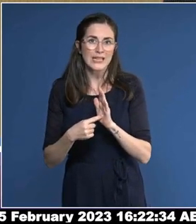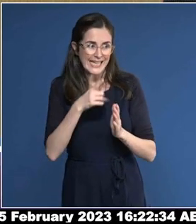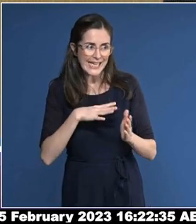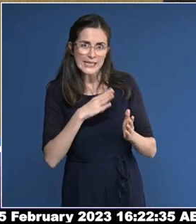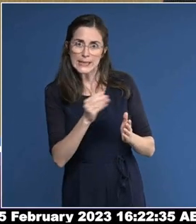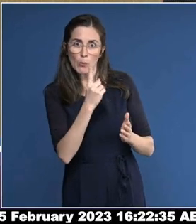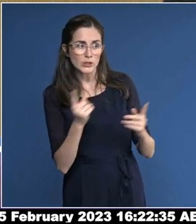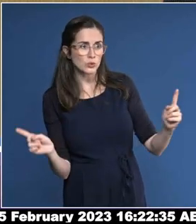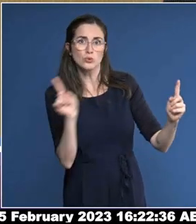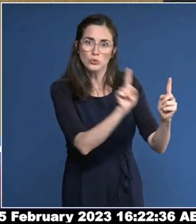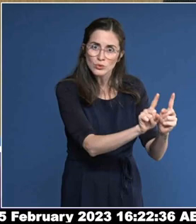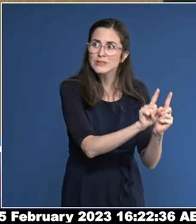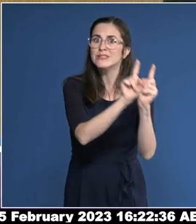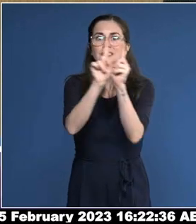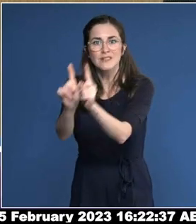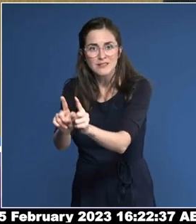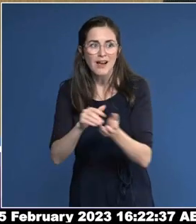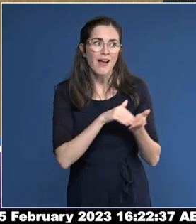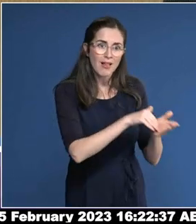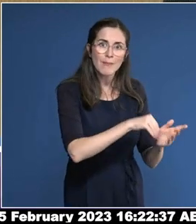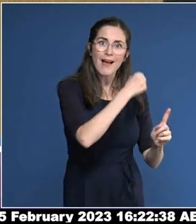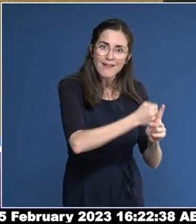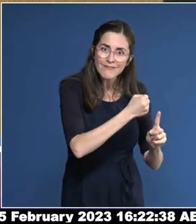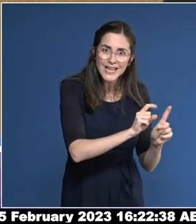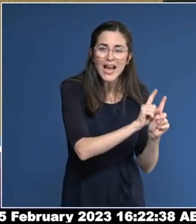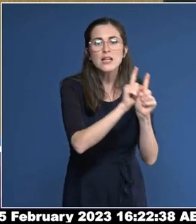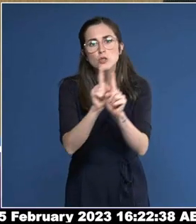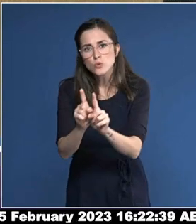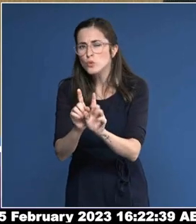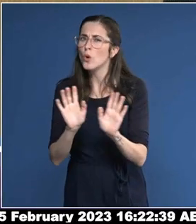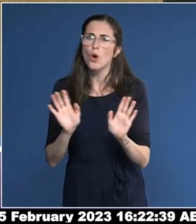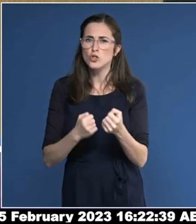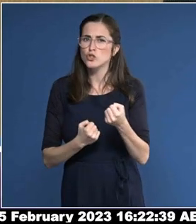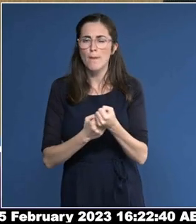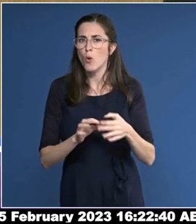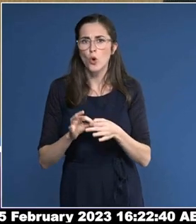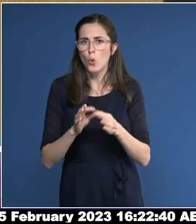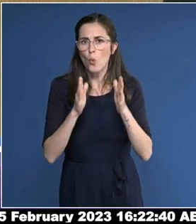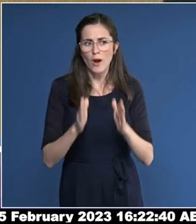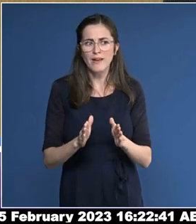require the in-depth service that an advocate would undertake - a support